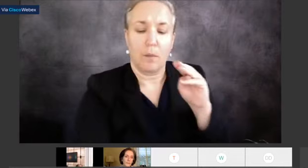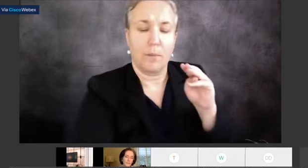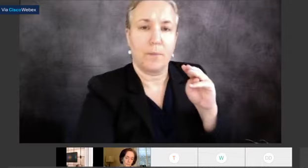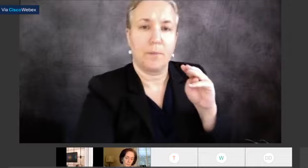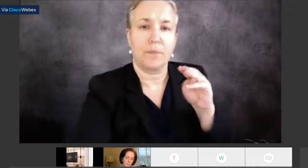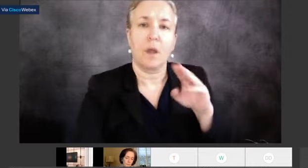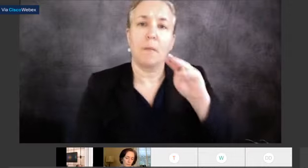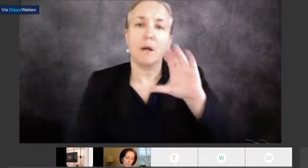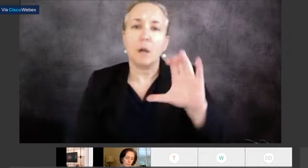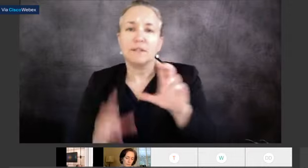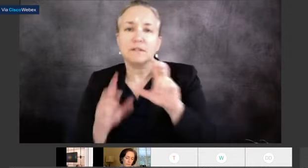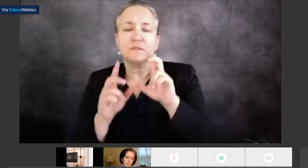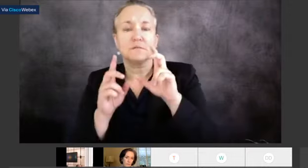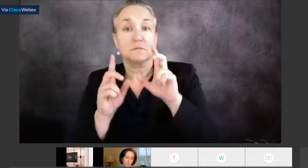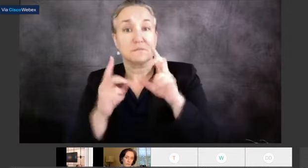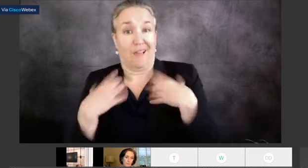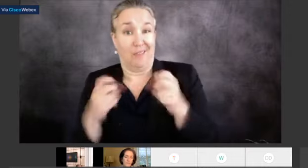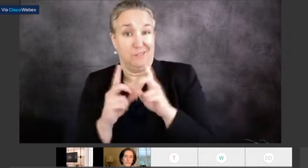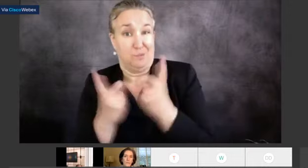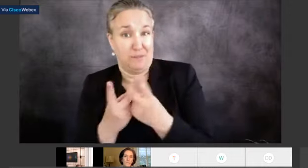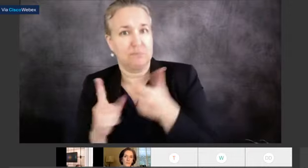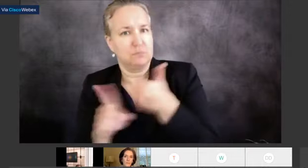department does actually have a regulation